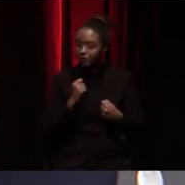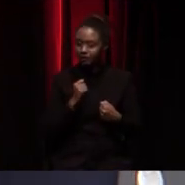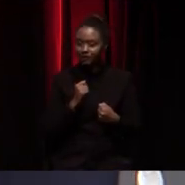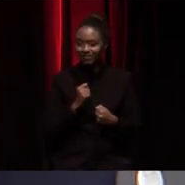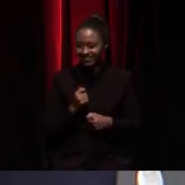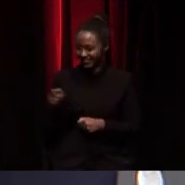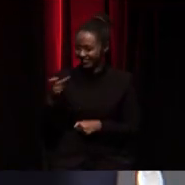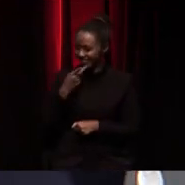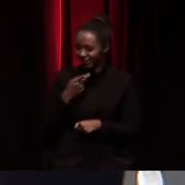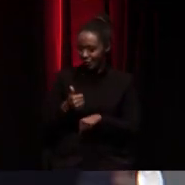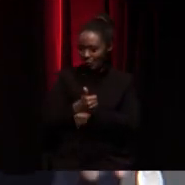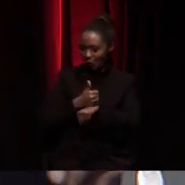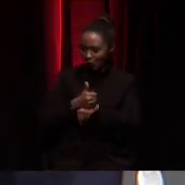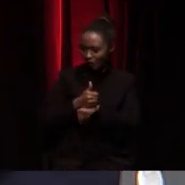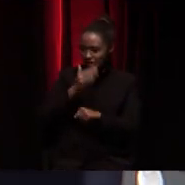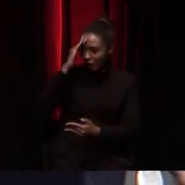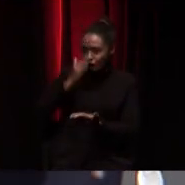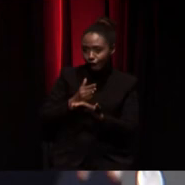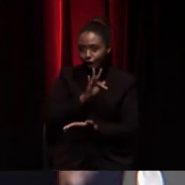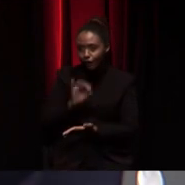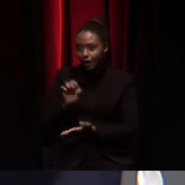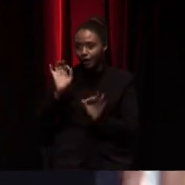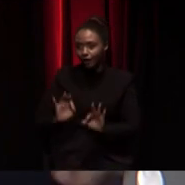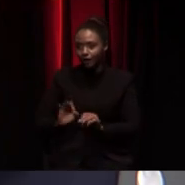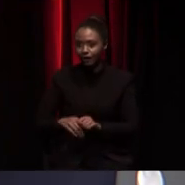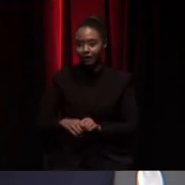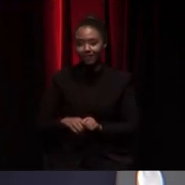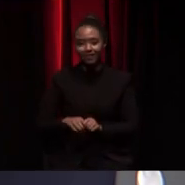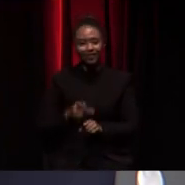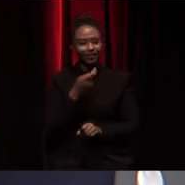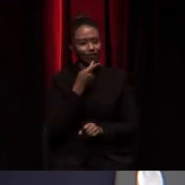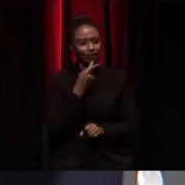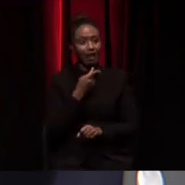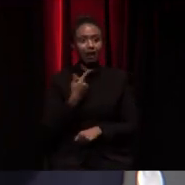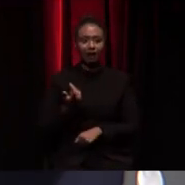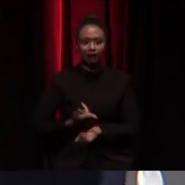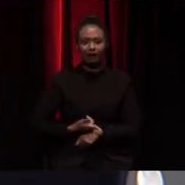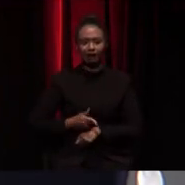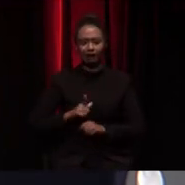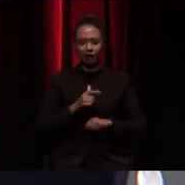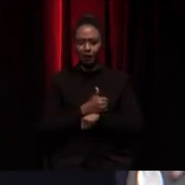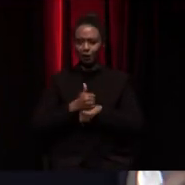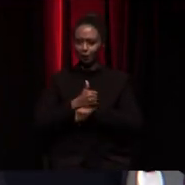I remember a professor saying: “Journalism is priesthood, you just go and do it.”